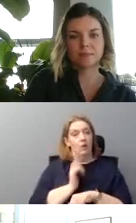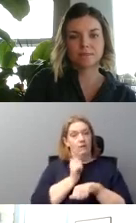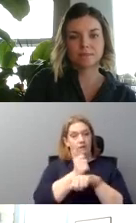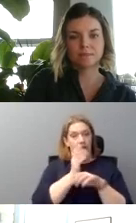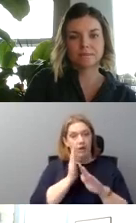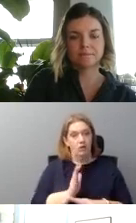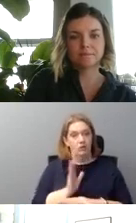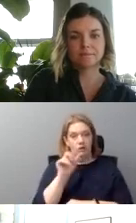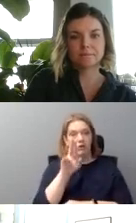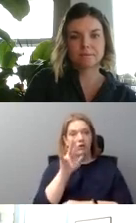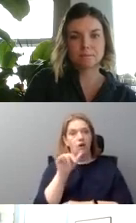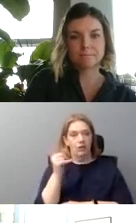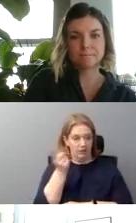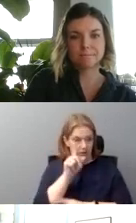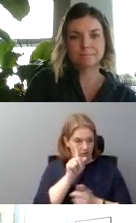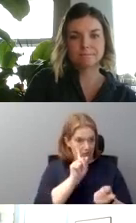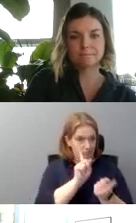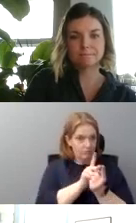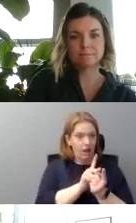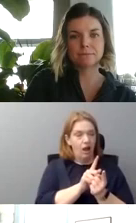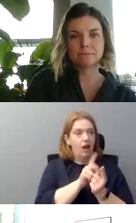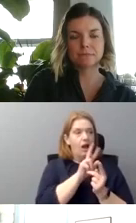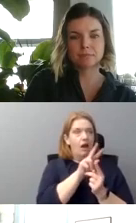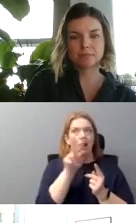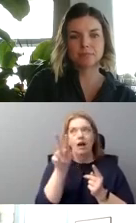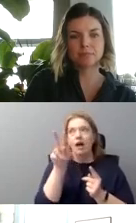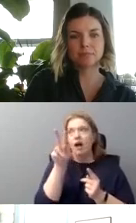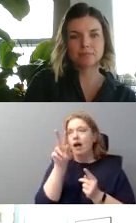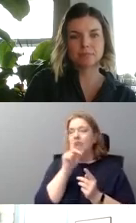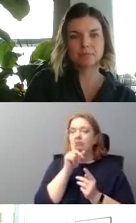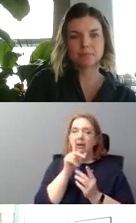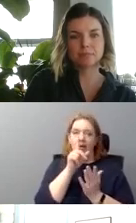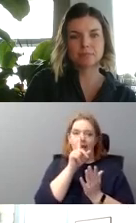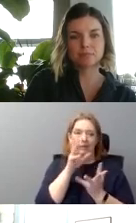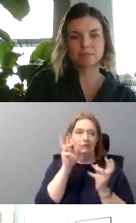came here and met him and just totally fell in love with him as a person, and the place, and